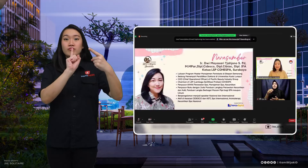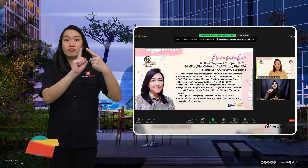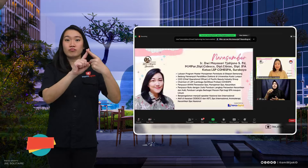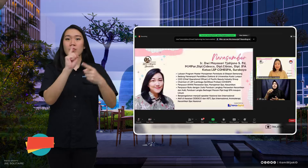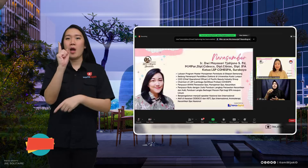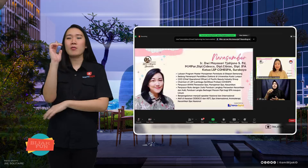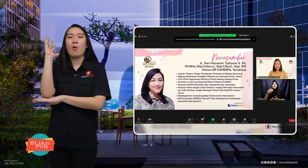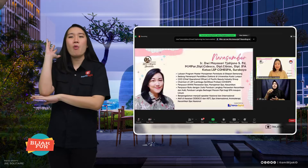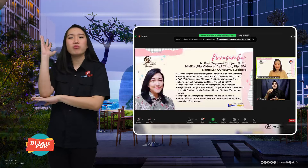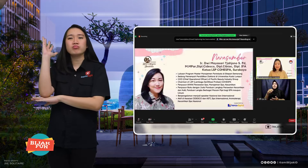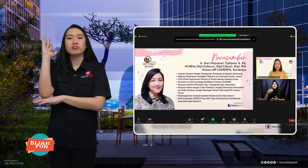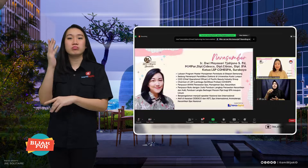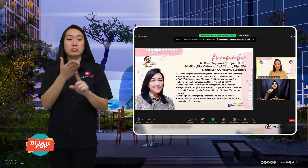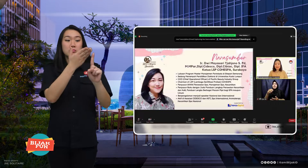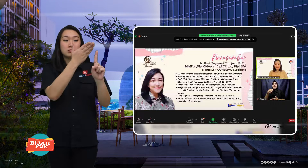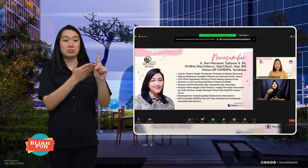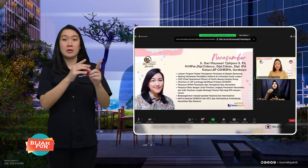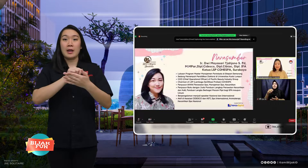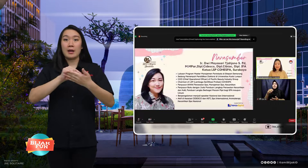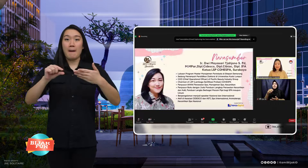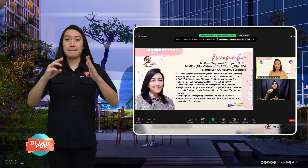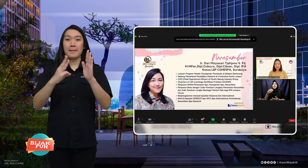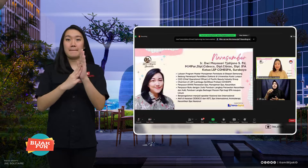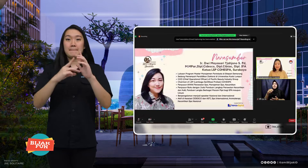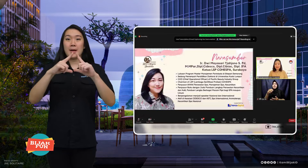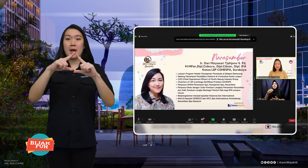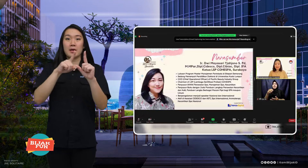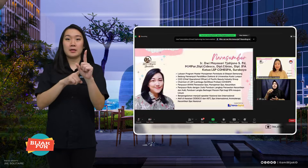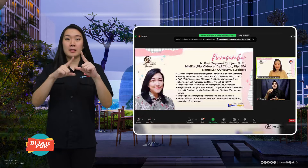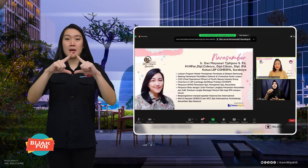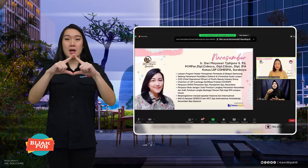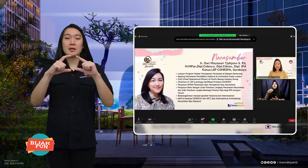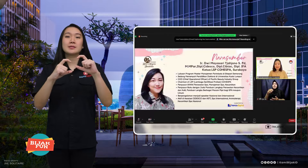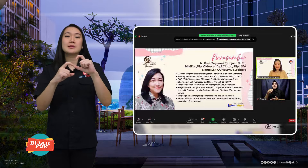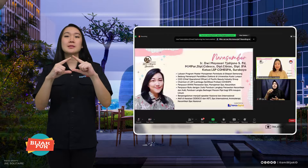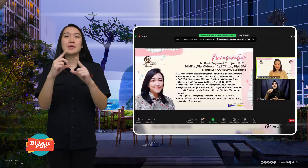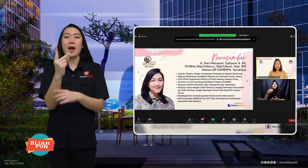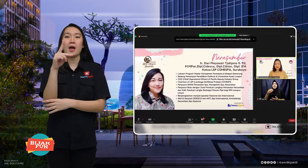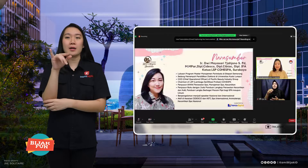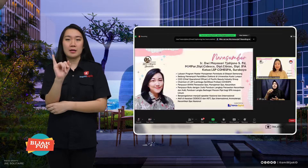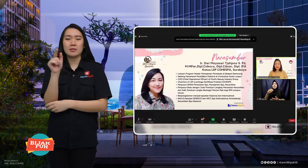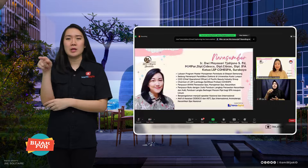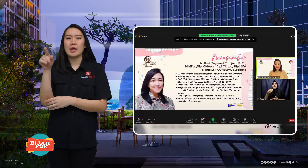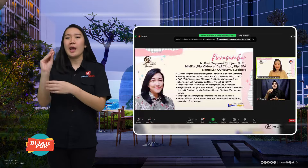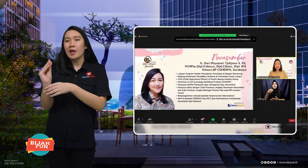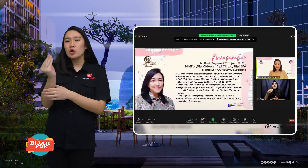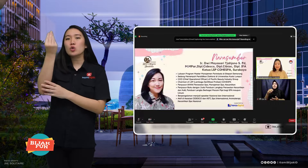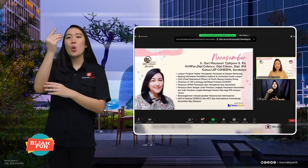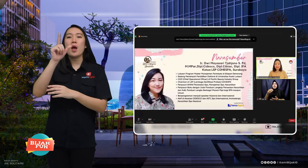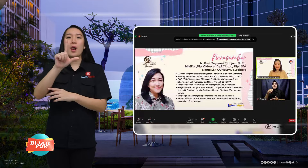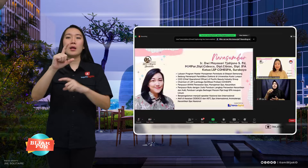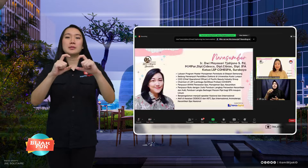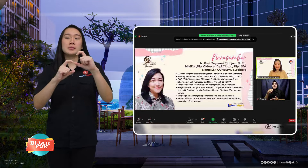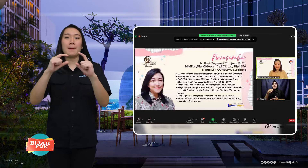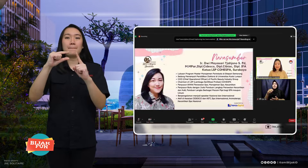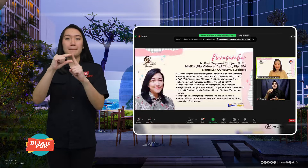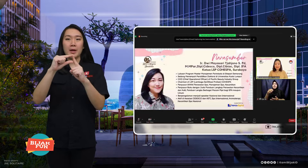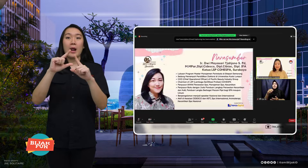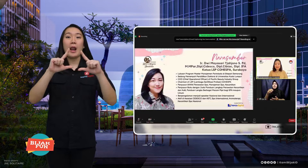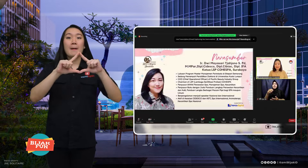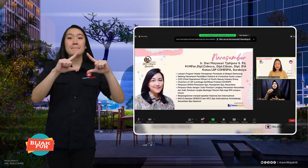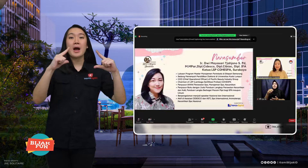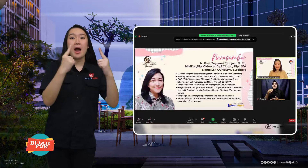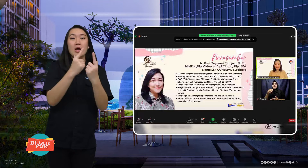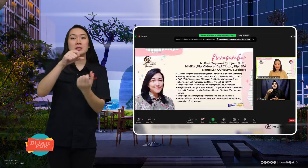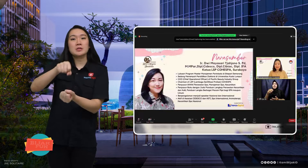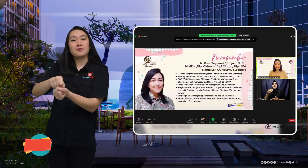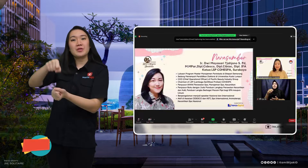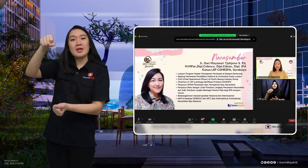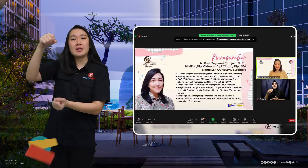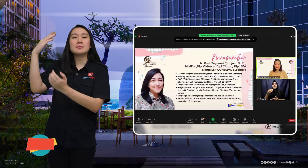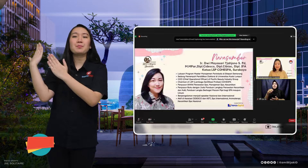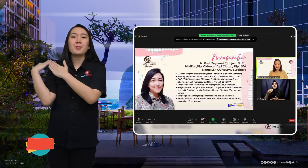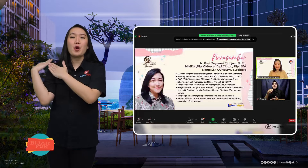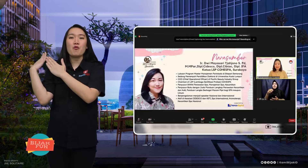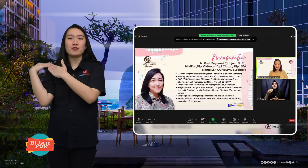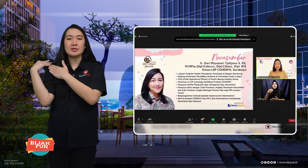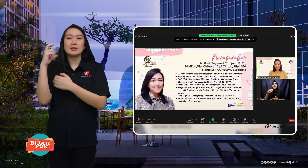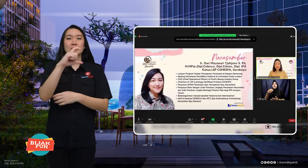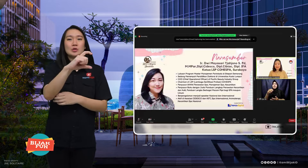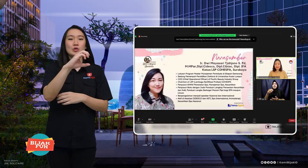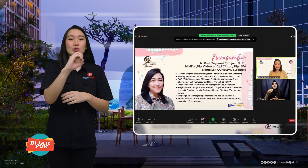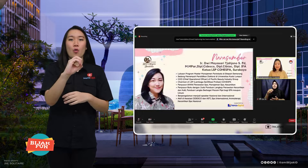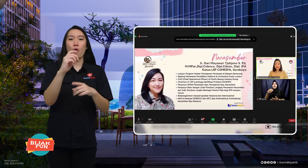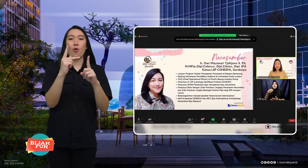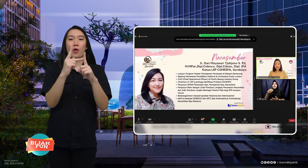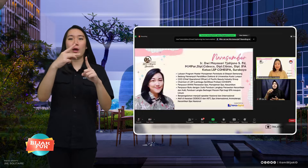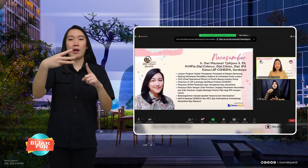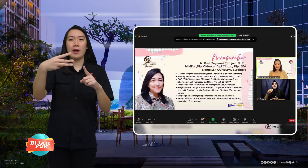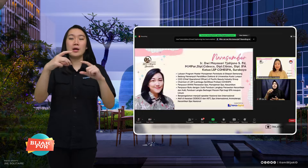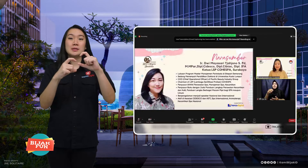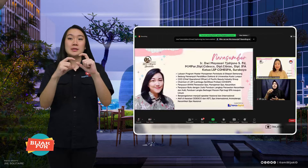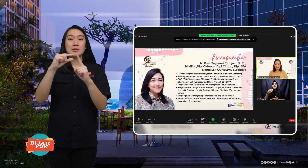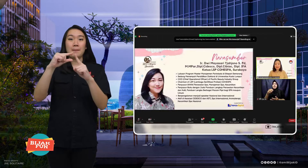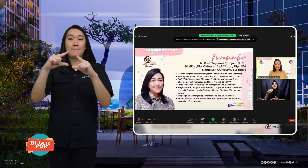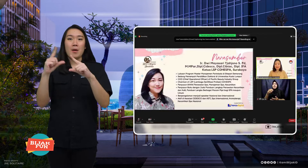The first resource person named Mayasari, as chairman of the LSP COHESPA Professional Certification Institute